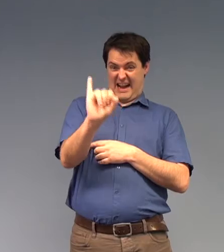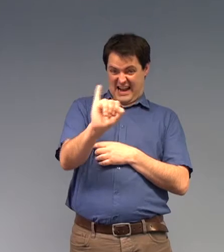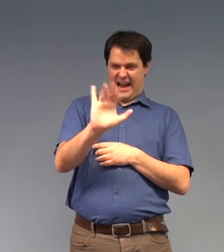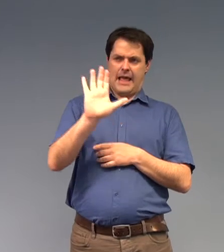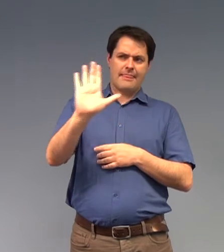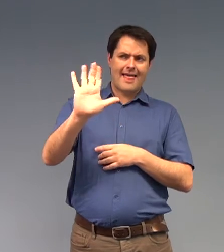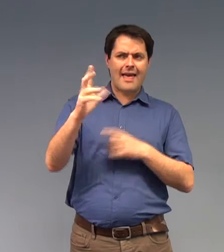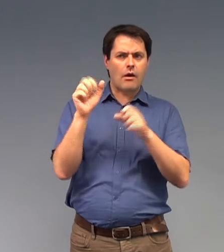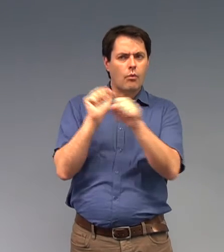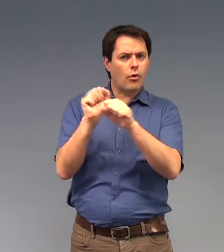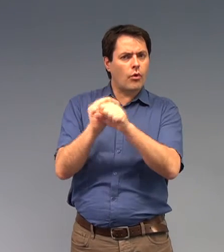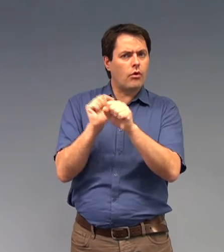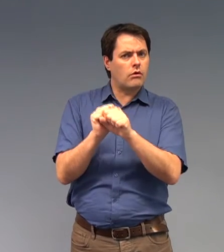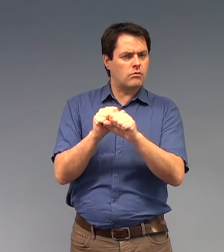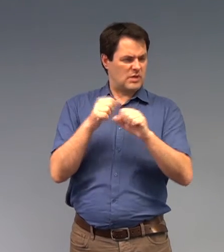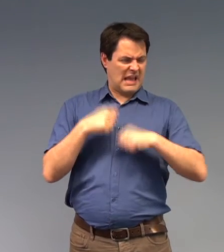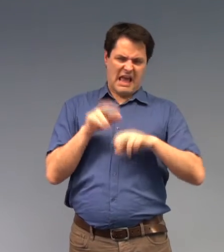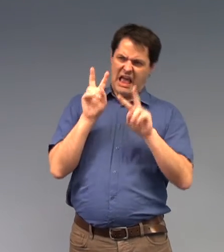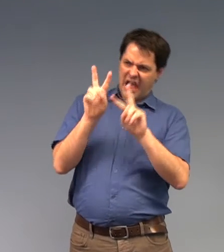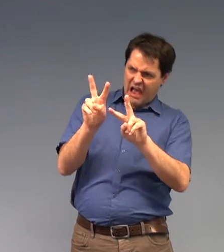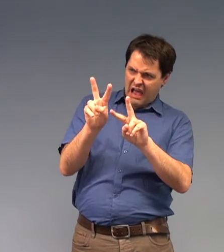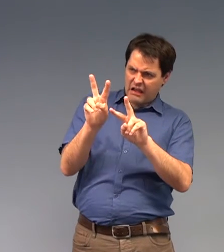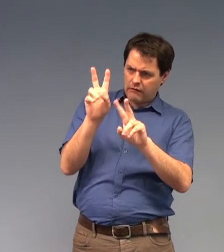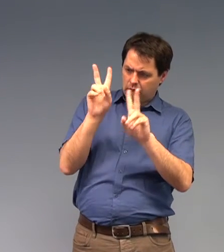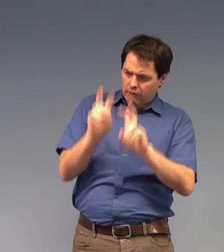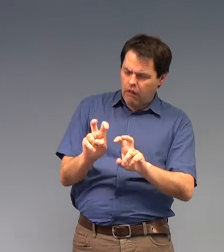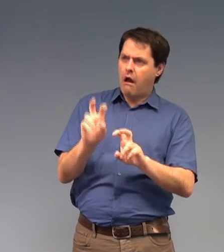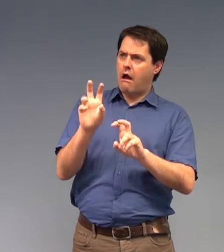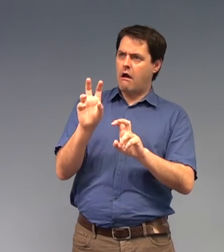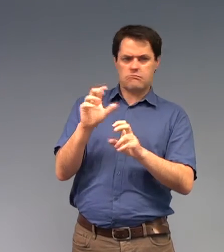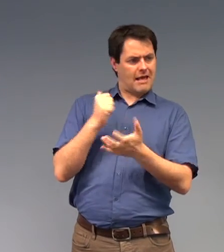insights from Deaf interpreters target language focused renderings.